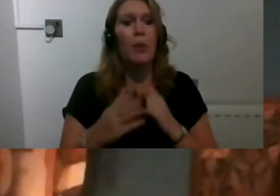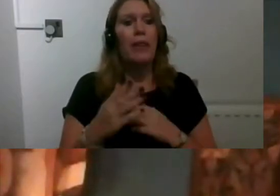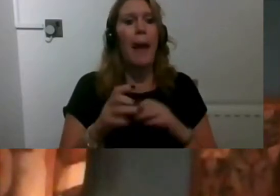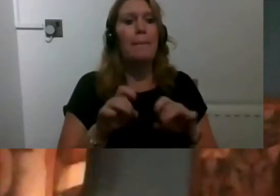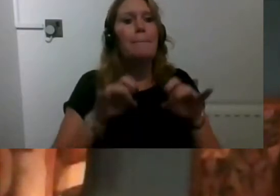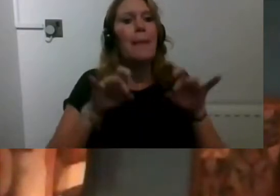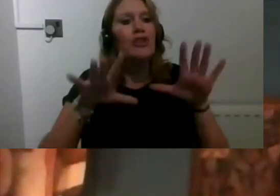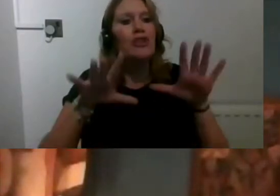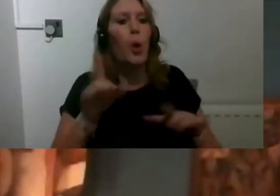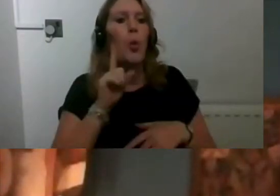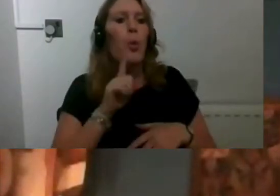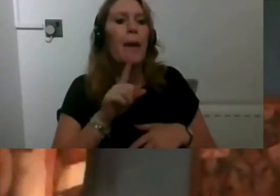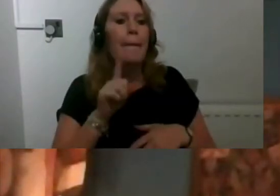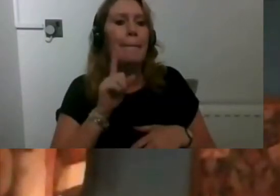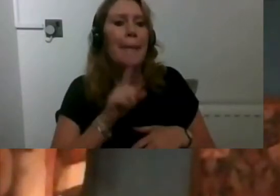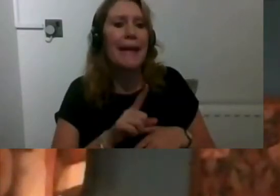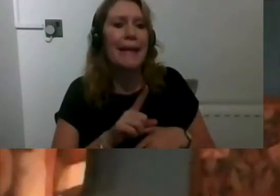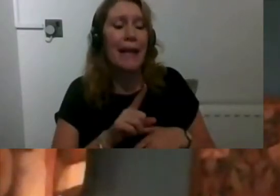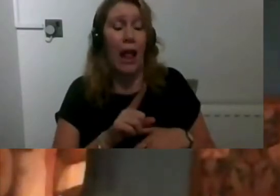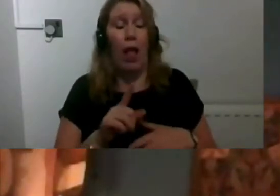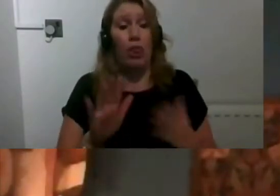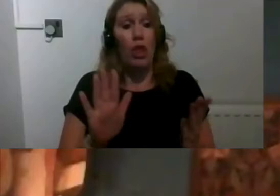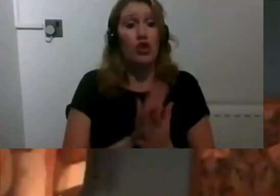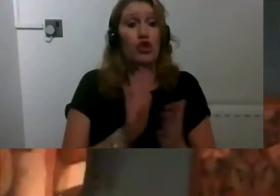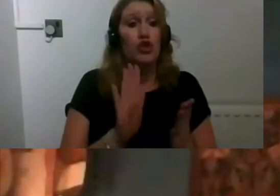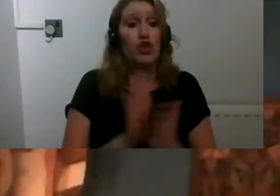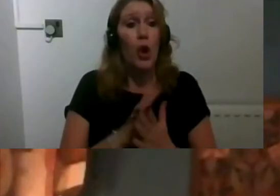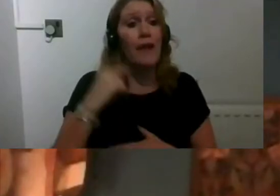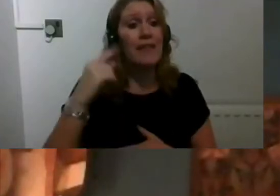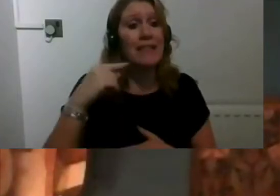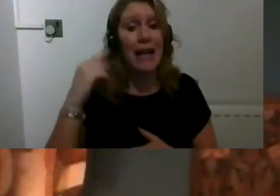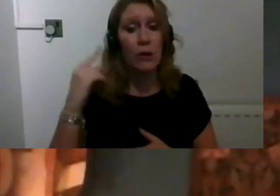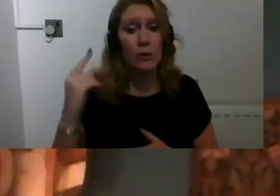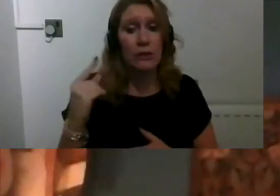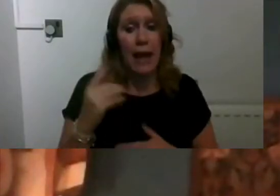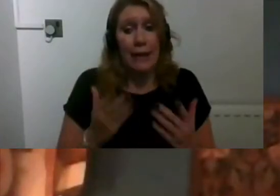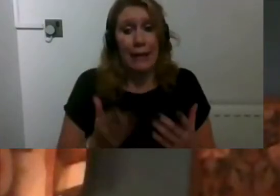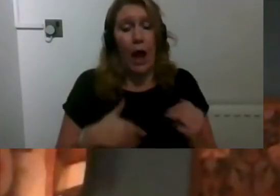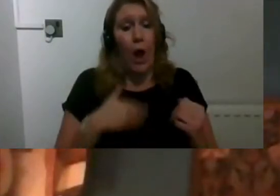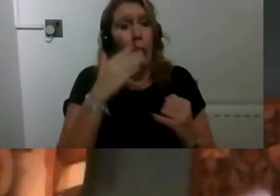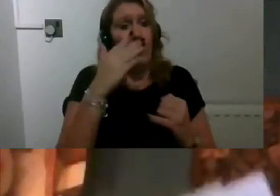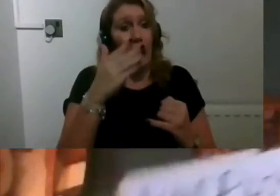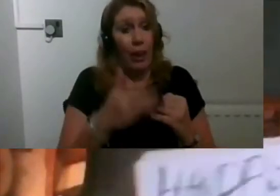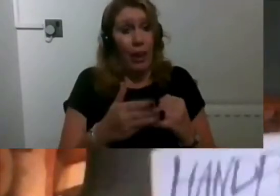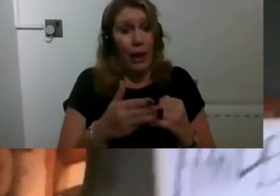latest which I am really chuffed about, in